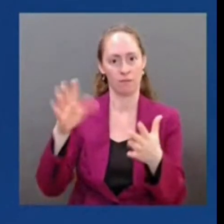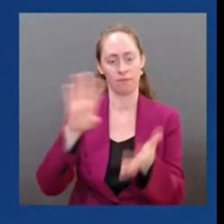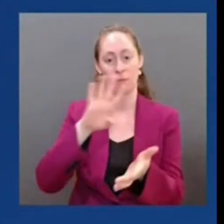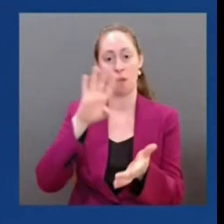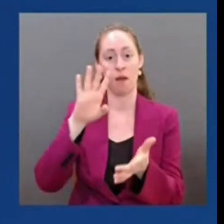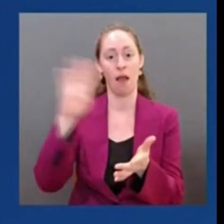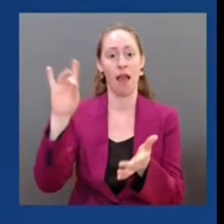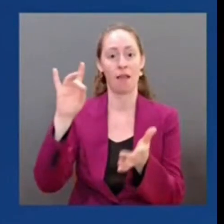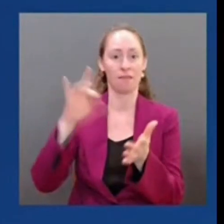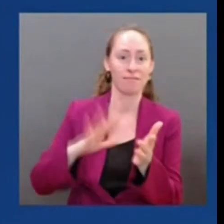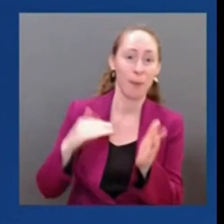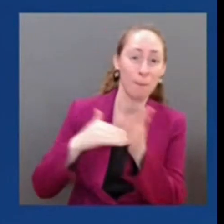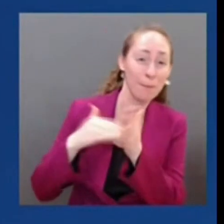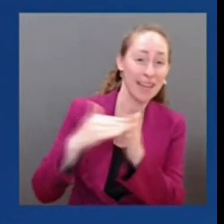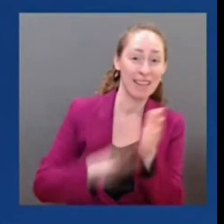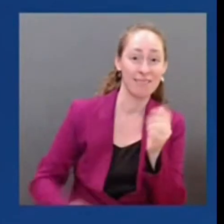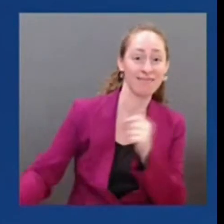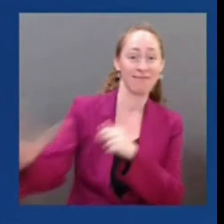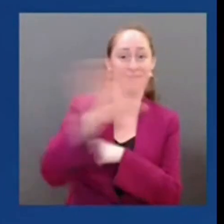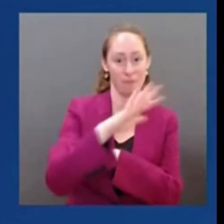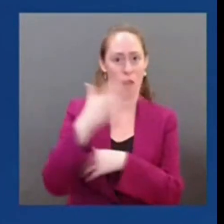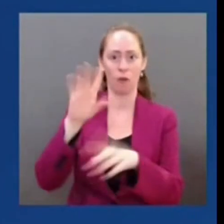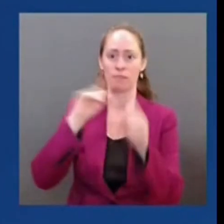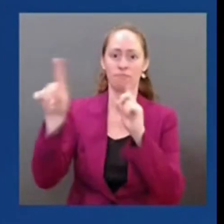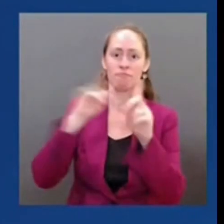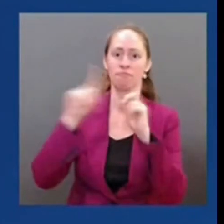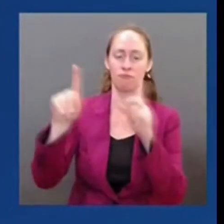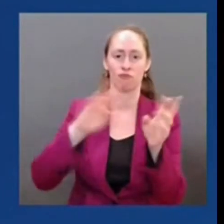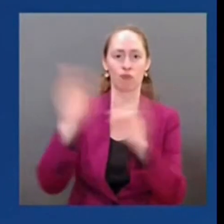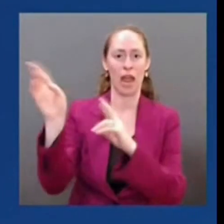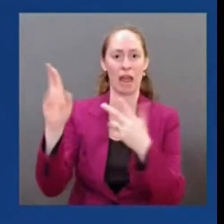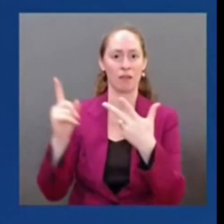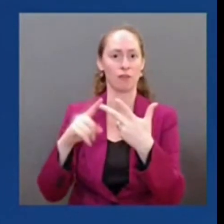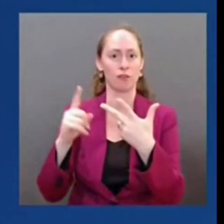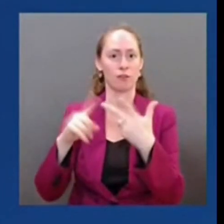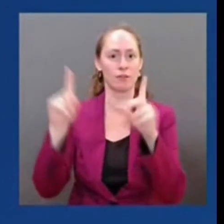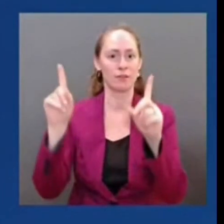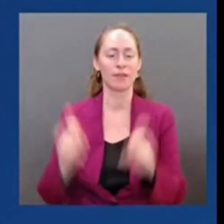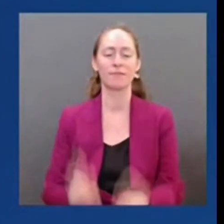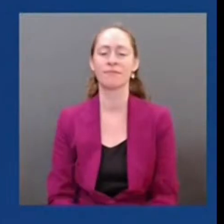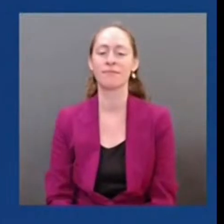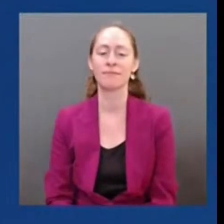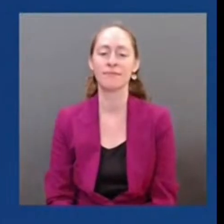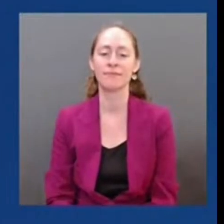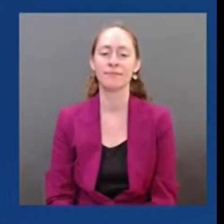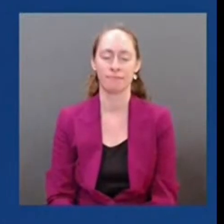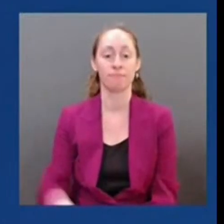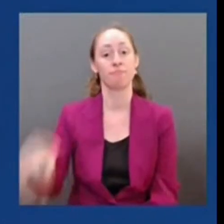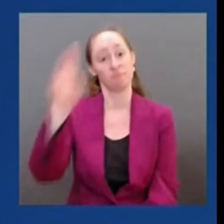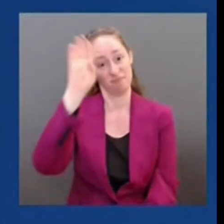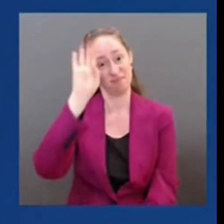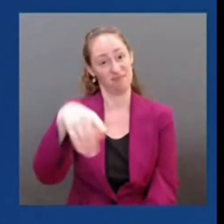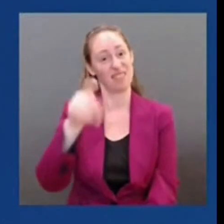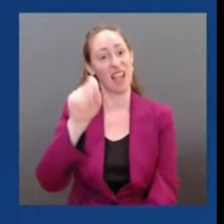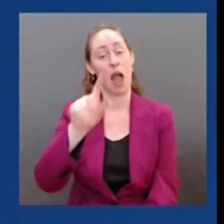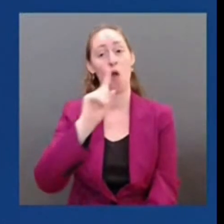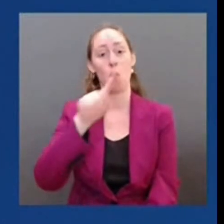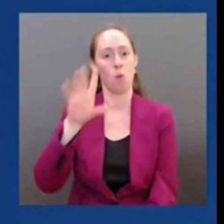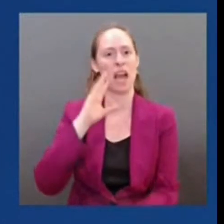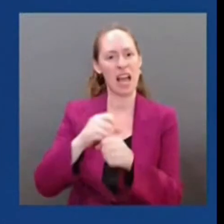AS OF 20 MINUTES AGO WHEN WE GOT THE LATEST SET OF NUMBERS, THIS OPENED UP ON MONDAY, EIGHT HALF MILLION HOUSEHOLDS ACROSS THE COUNTRY HAVE ORDERED THE